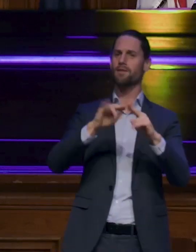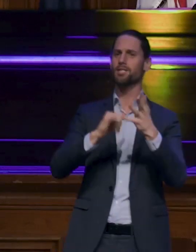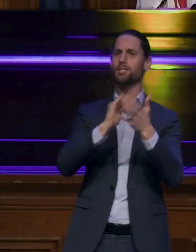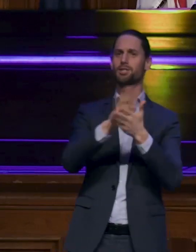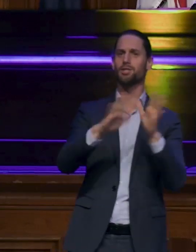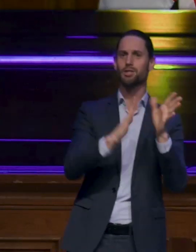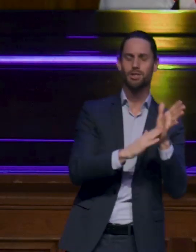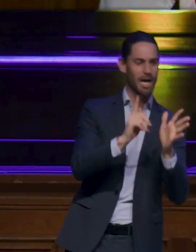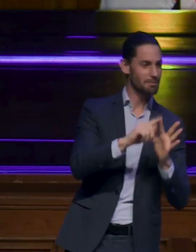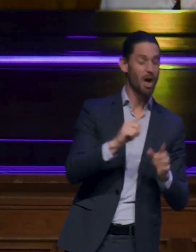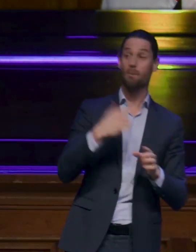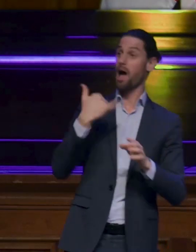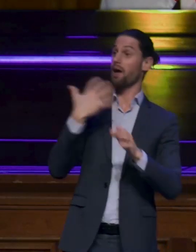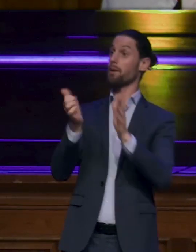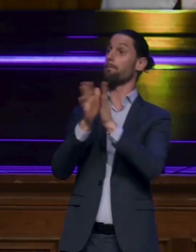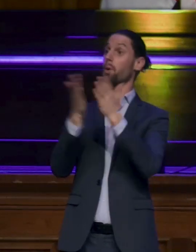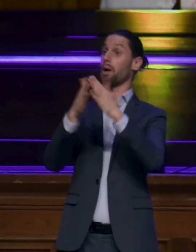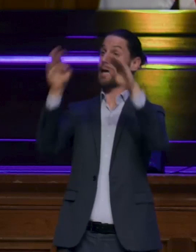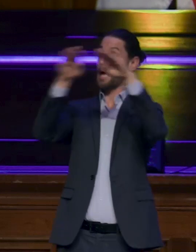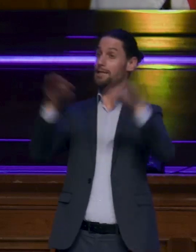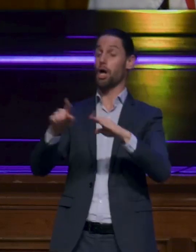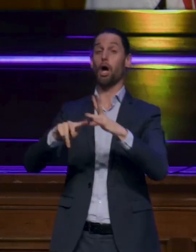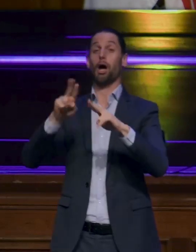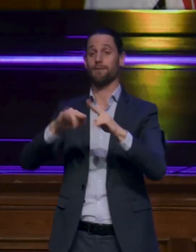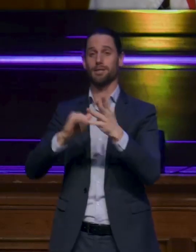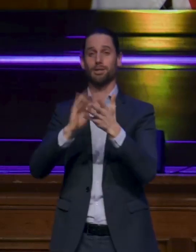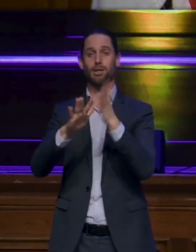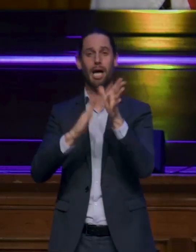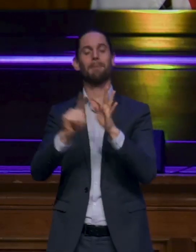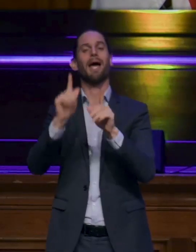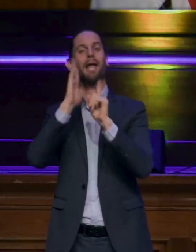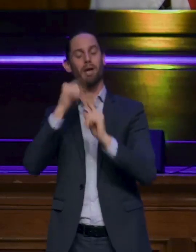bookcase of shame I read this I read in the summer and so when I'm not reading